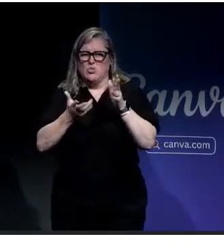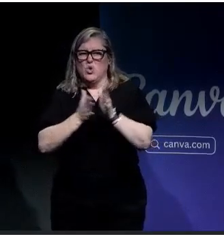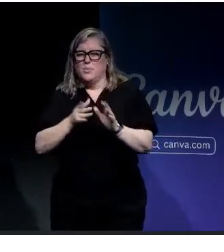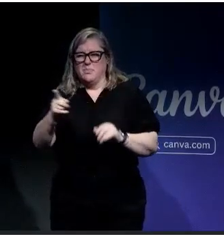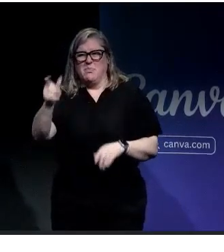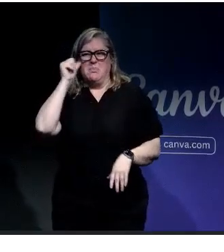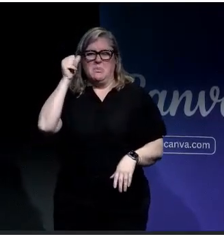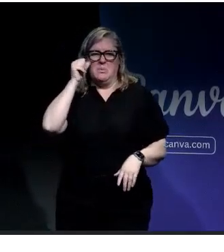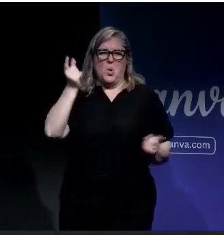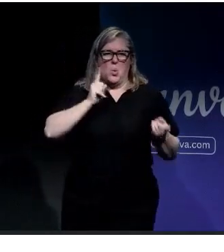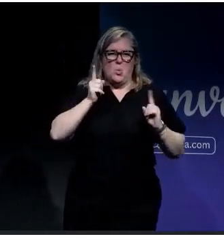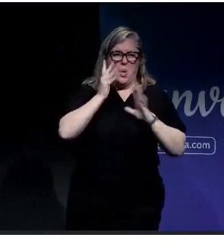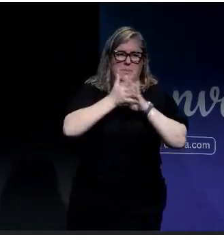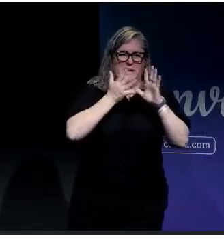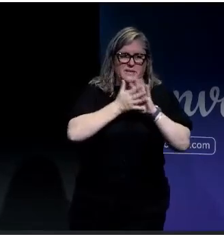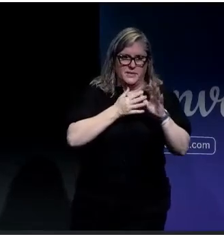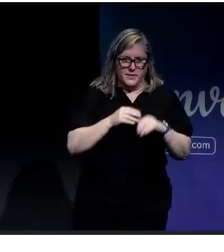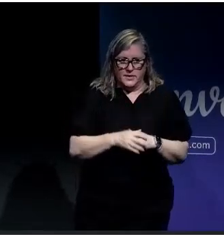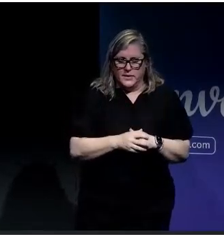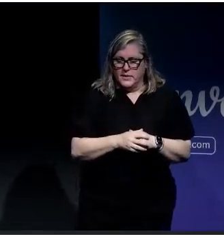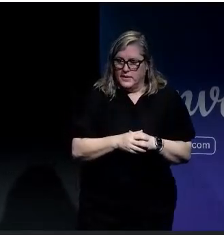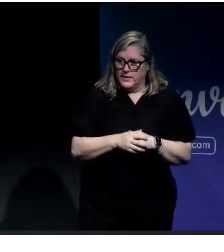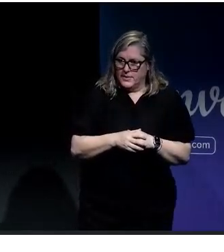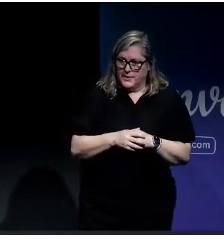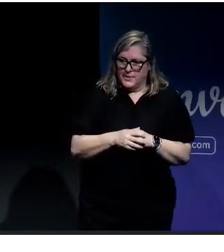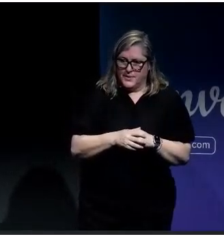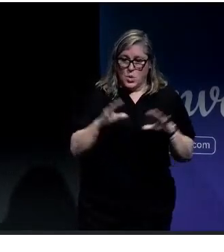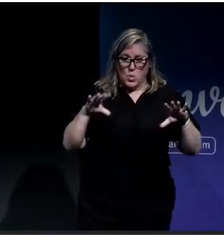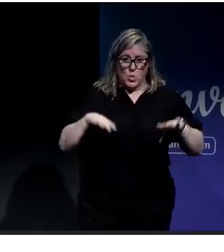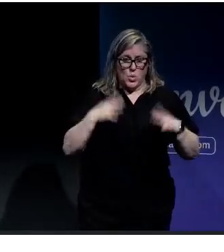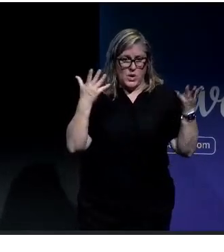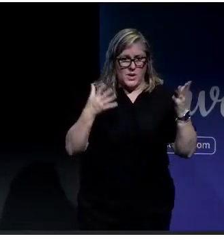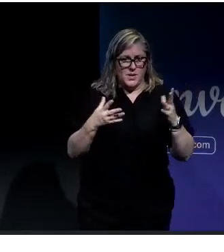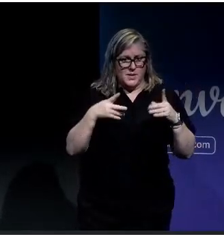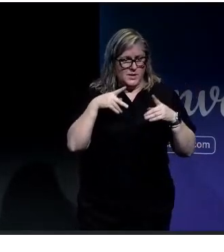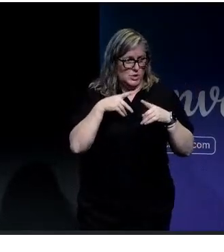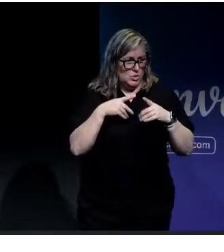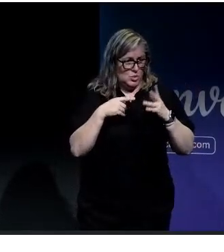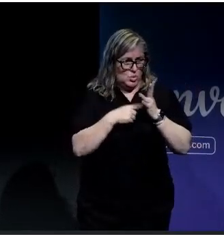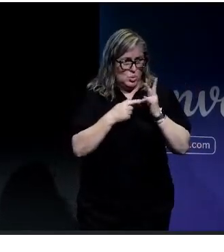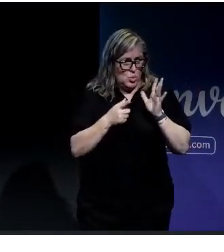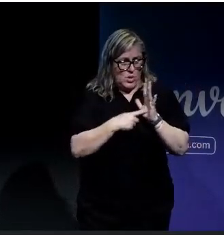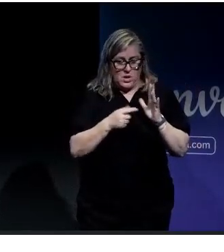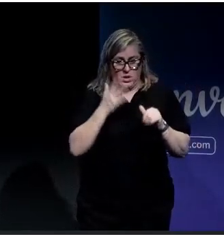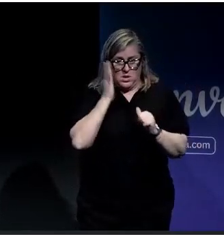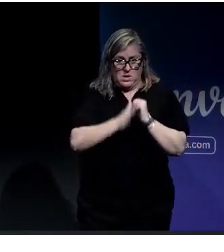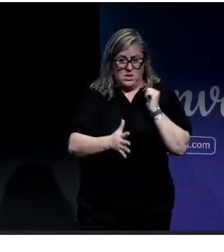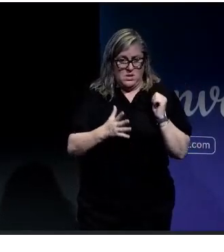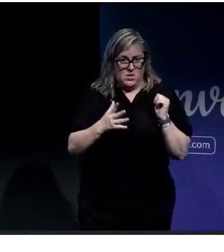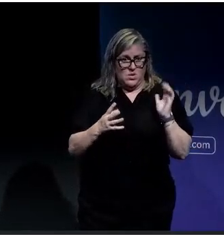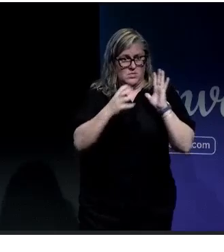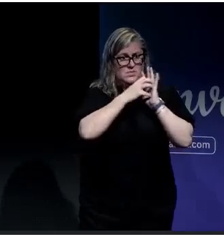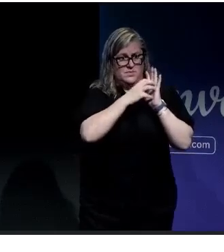Um, so automated tool will not even recognize that this is an image because there's nothing to tell it that it is.